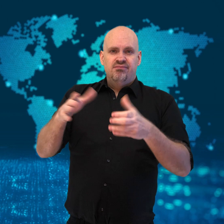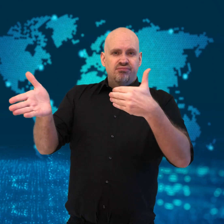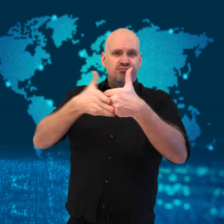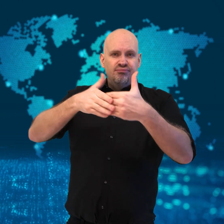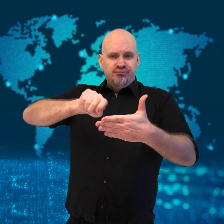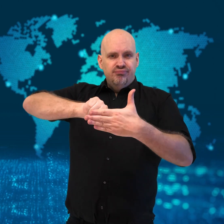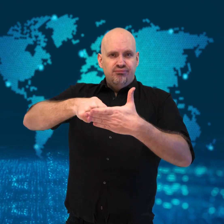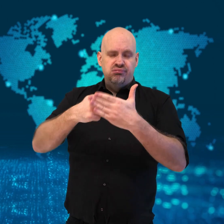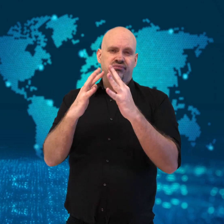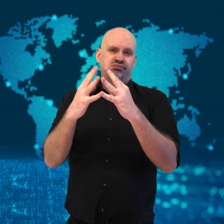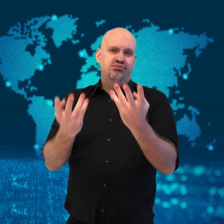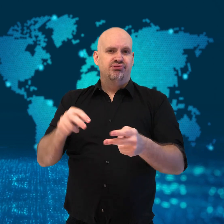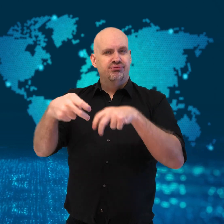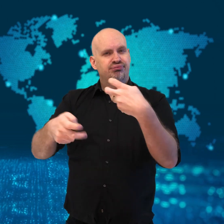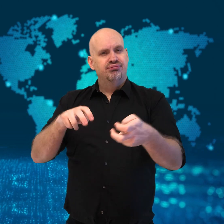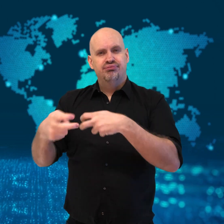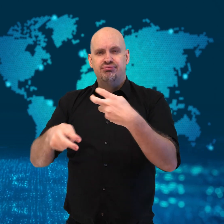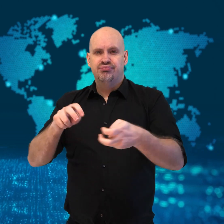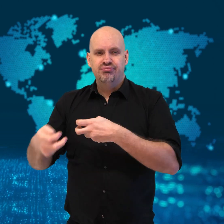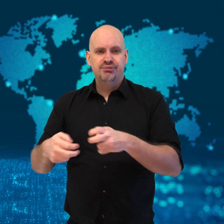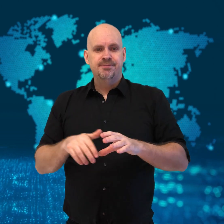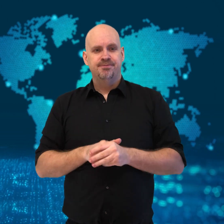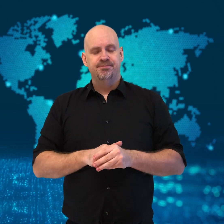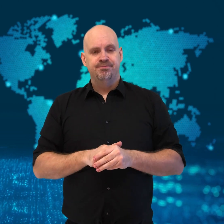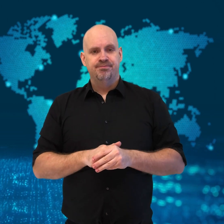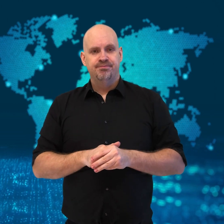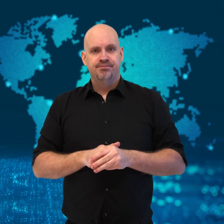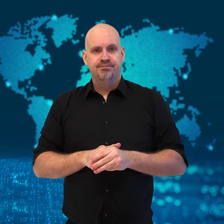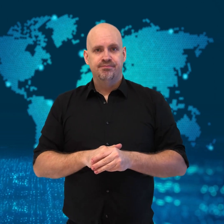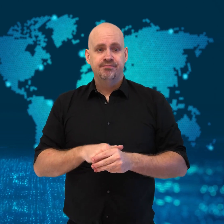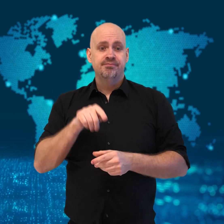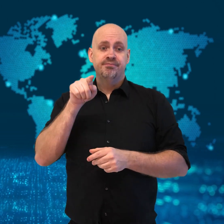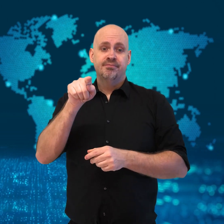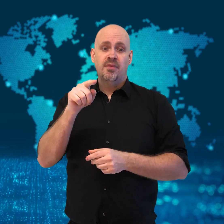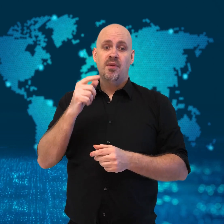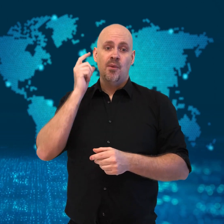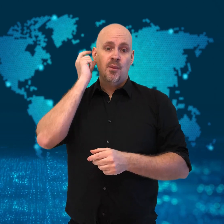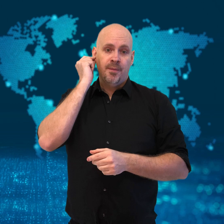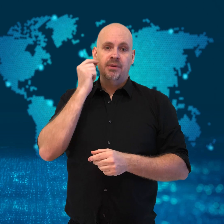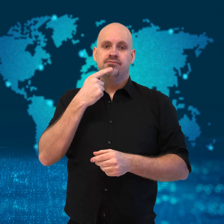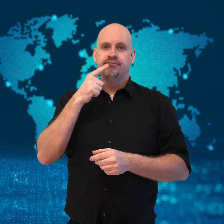disease, starvation, lethal injections,